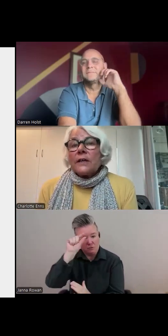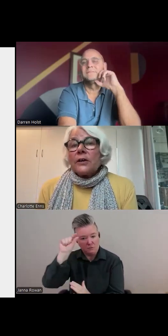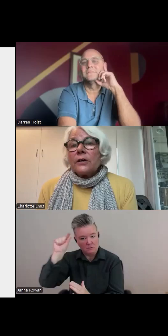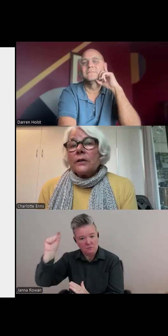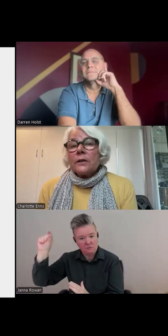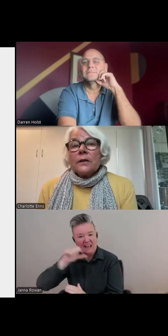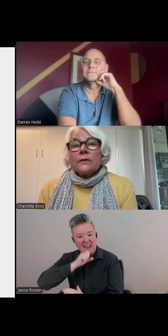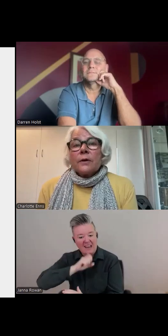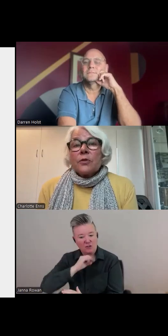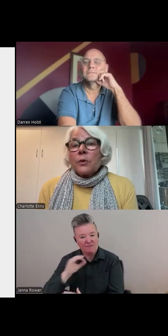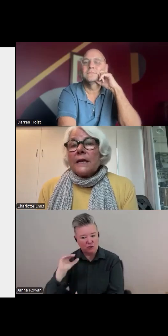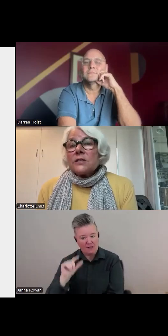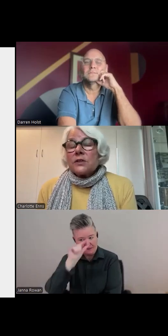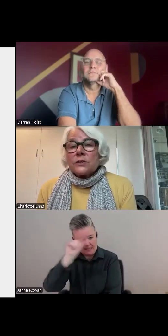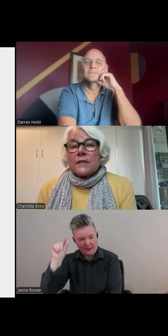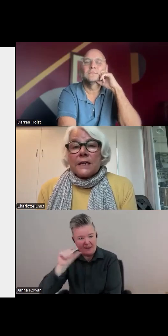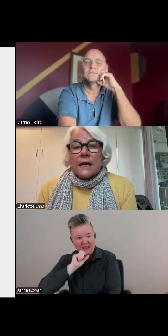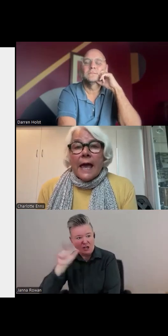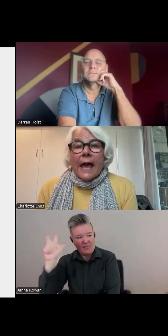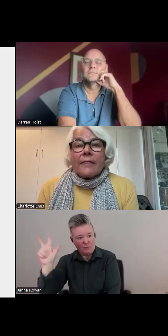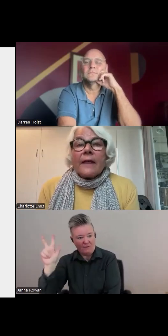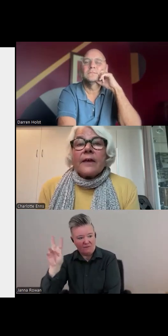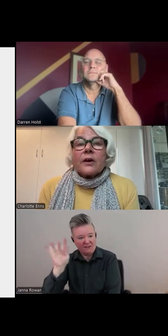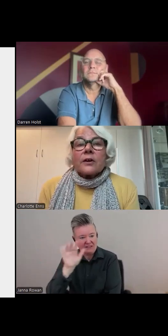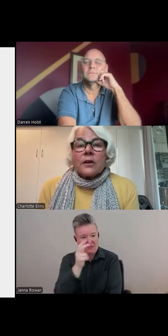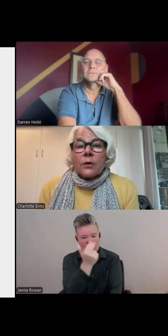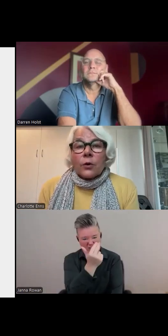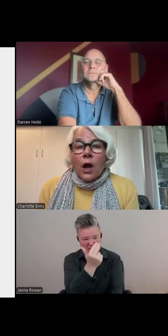at the top of the chart here, from 3 to 13,